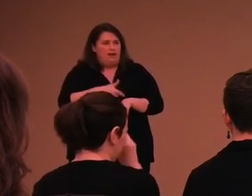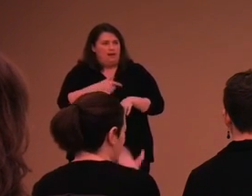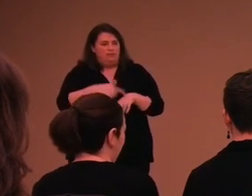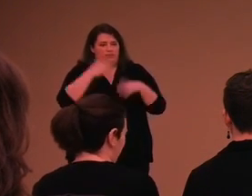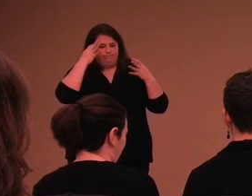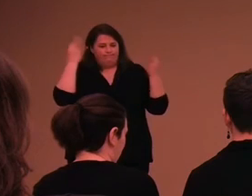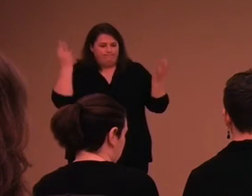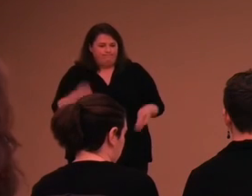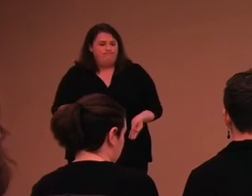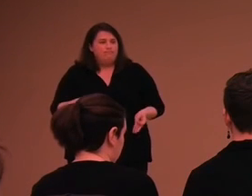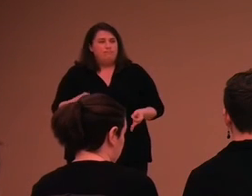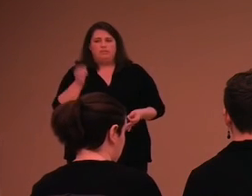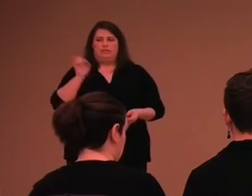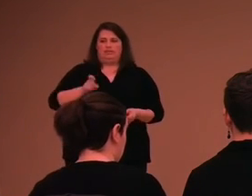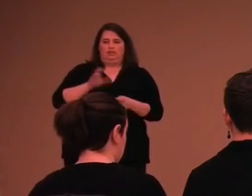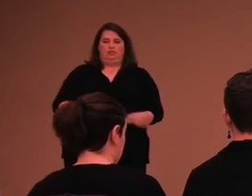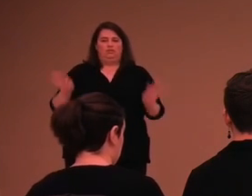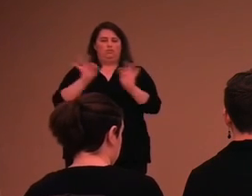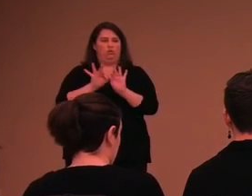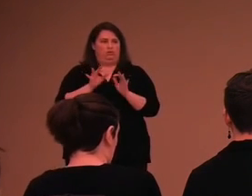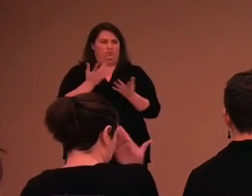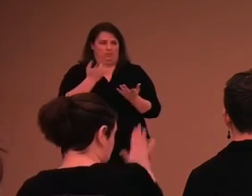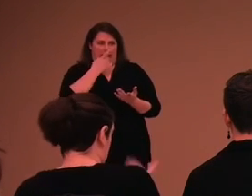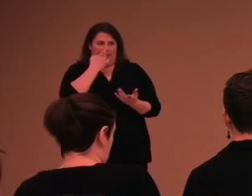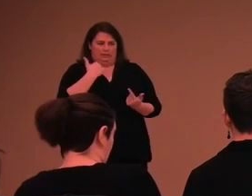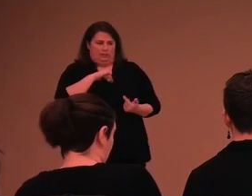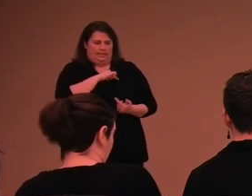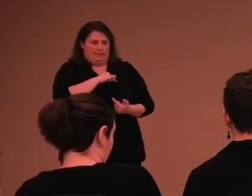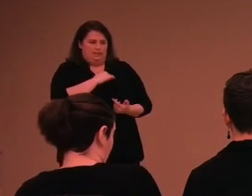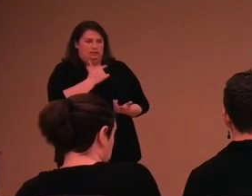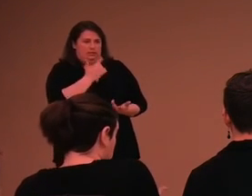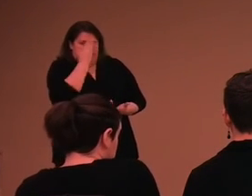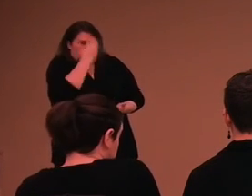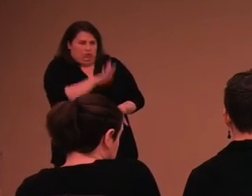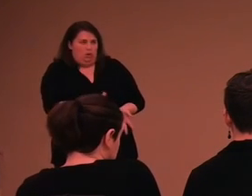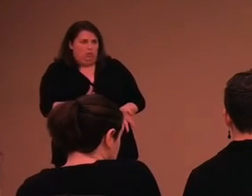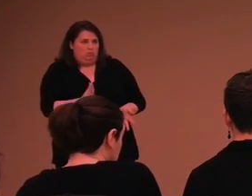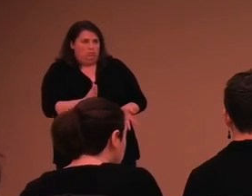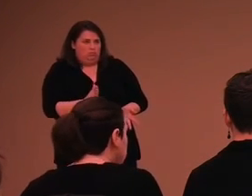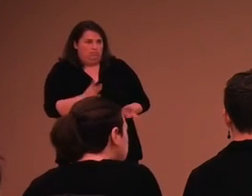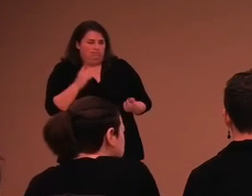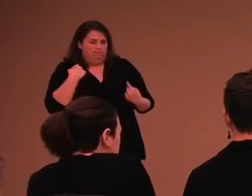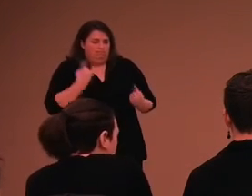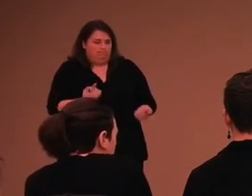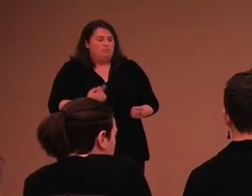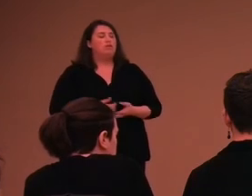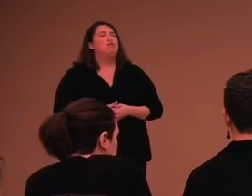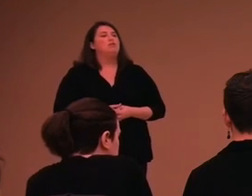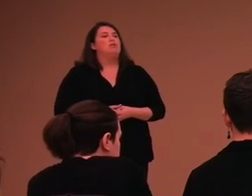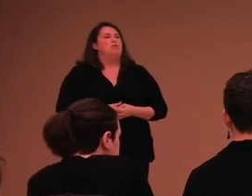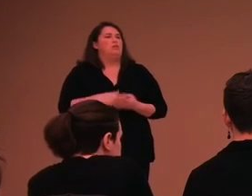because we didn't know what we didn't know so there's that aspect to is what you want to dive into an intake as the